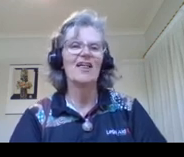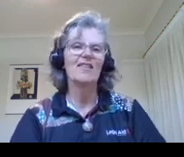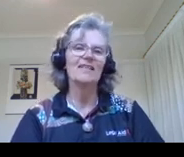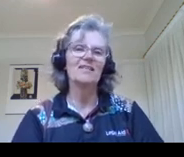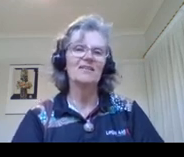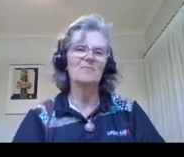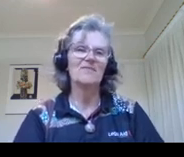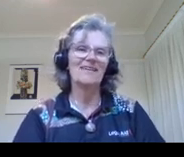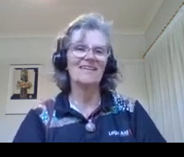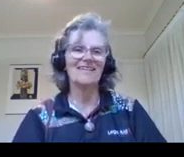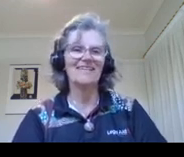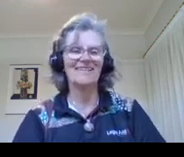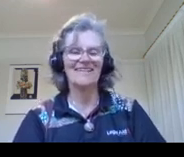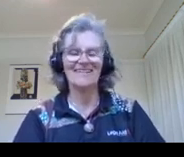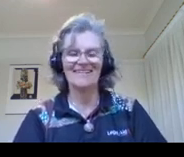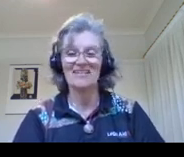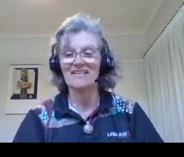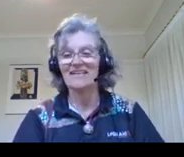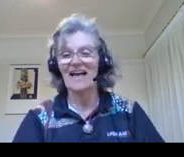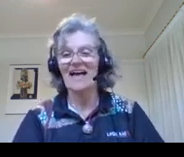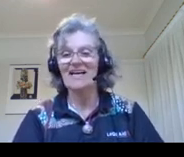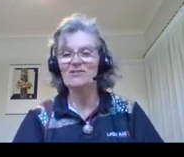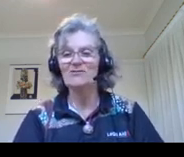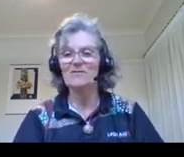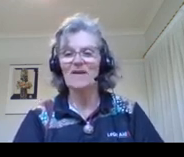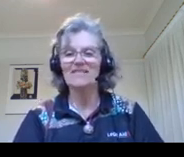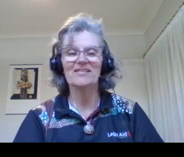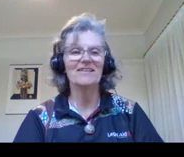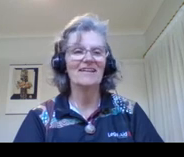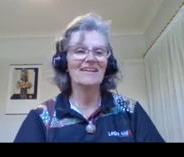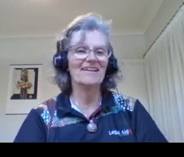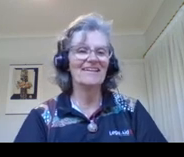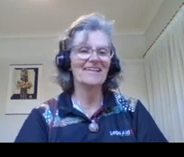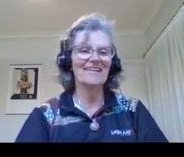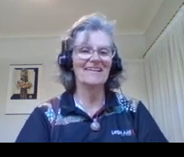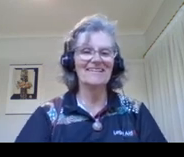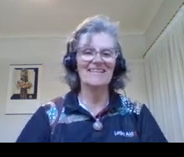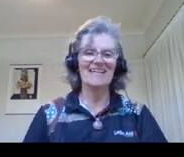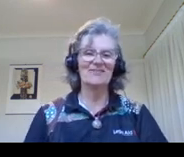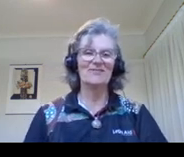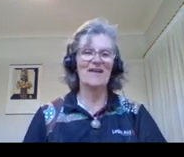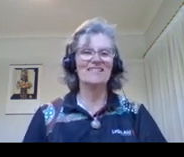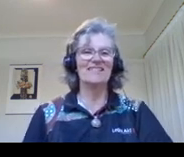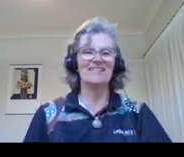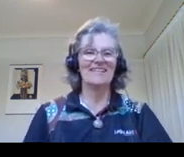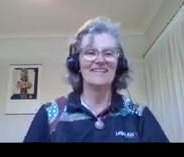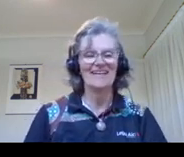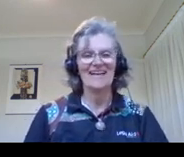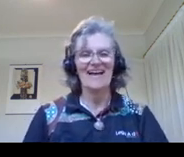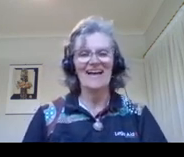that's it's getting terrible that's hard to imagine um